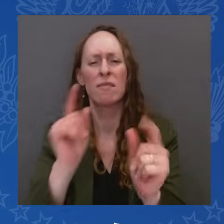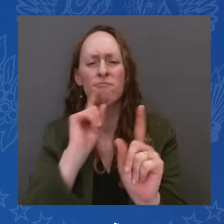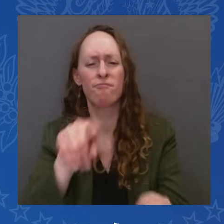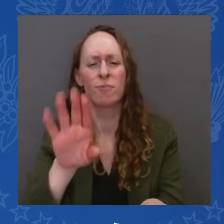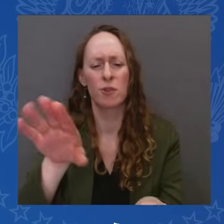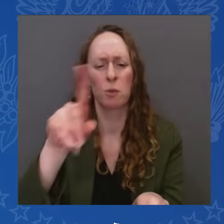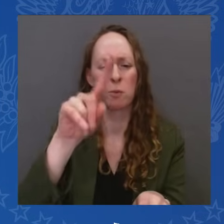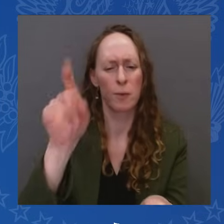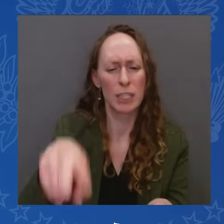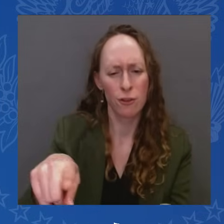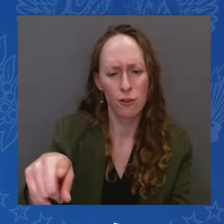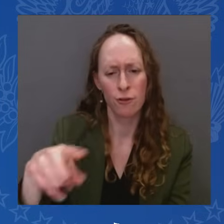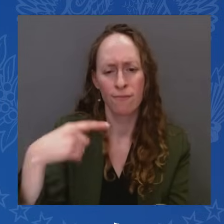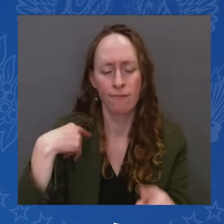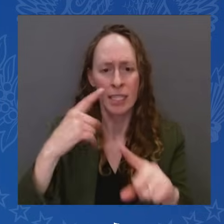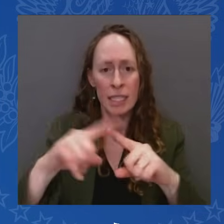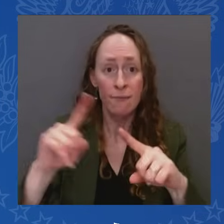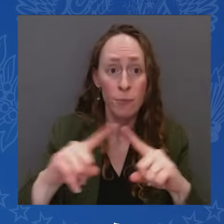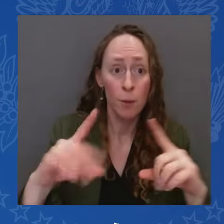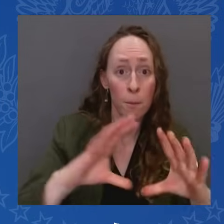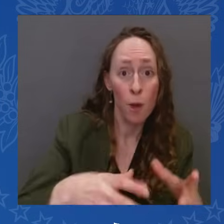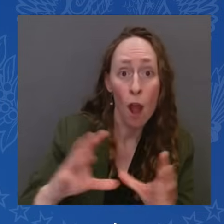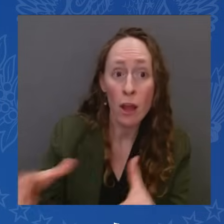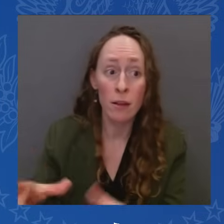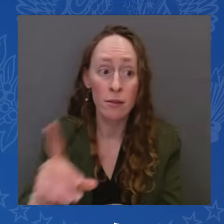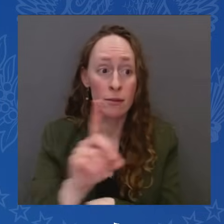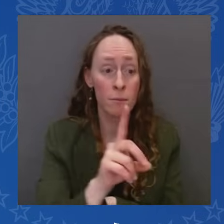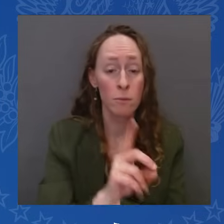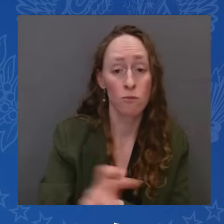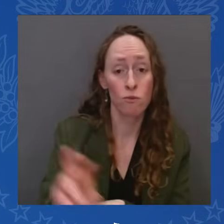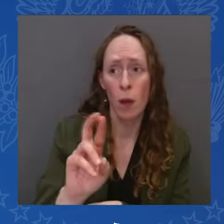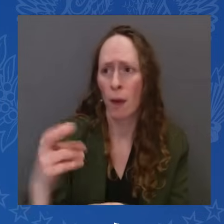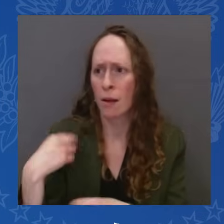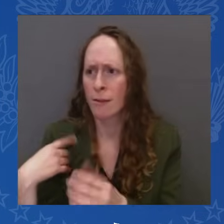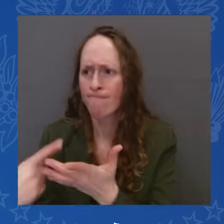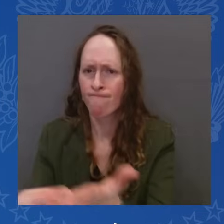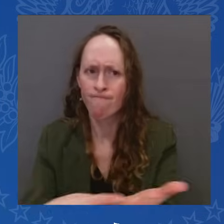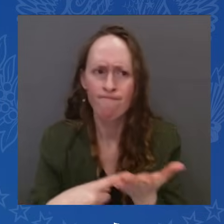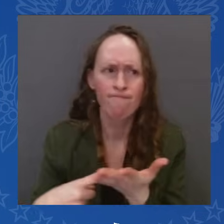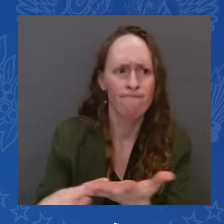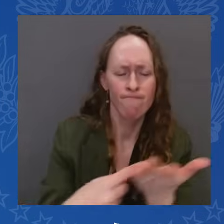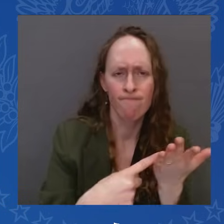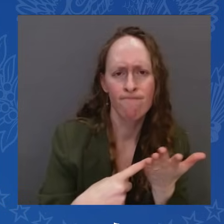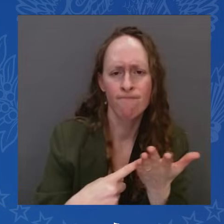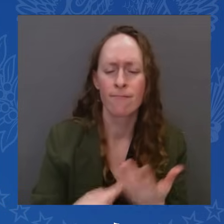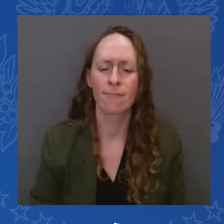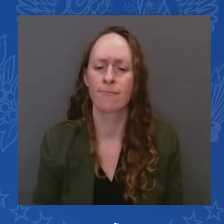Both Democrats and Republicans proved full-fledged support.